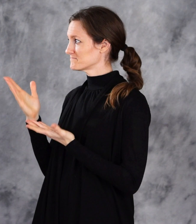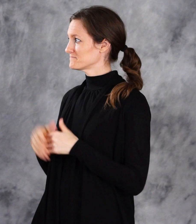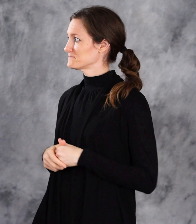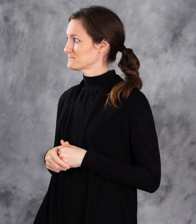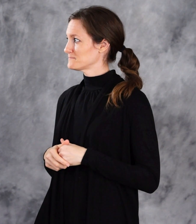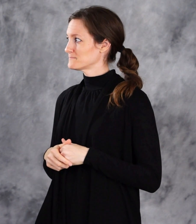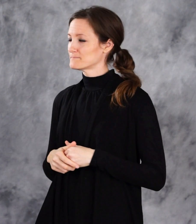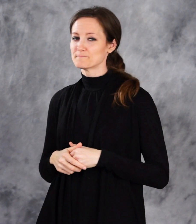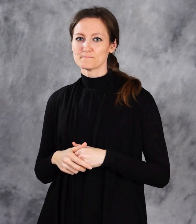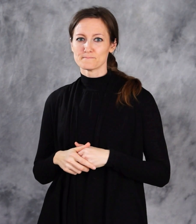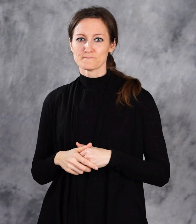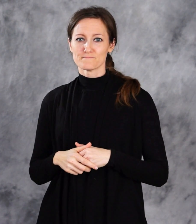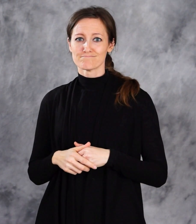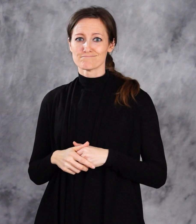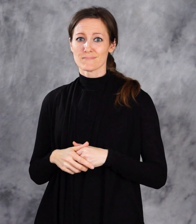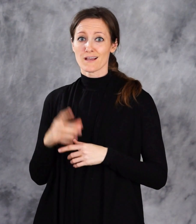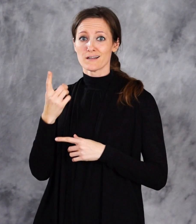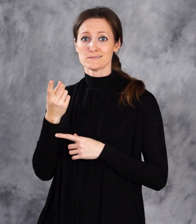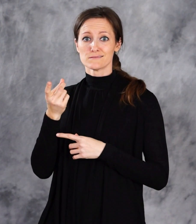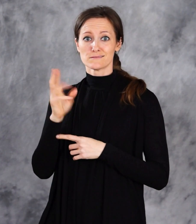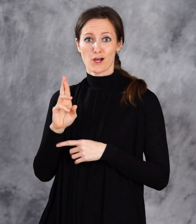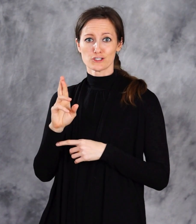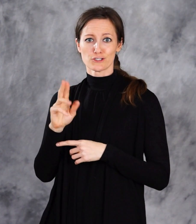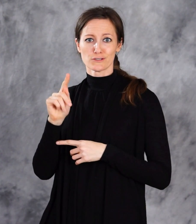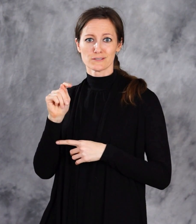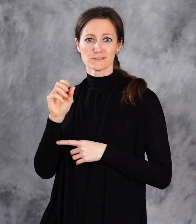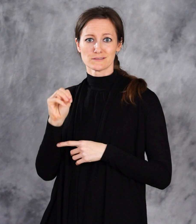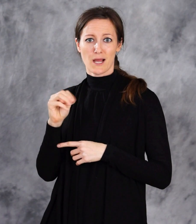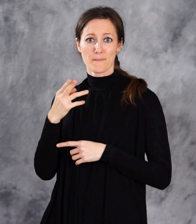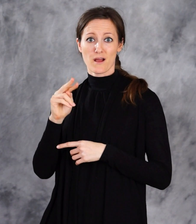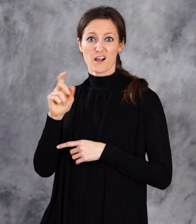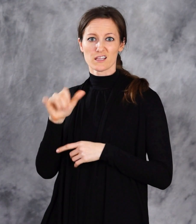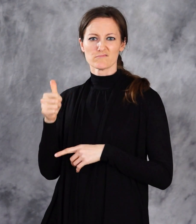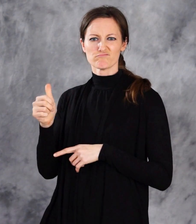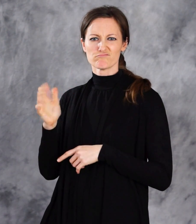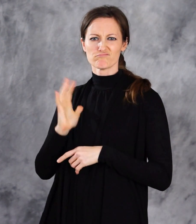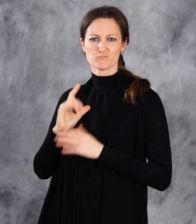Aging and Long Term Care Policy Former Representative Dr. Tom Huntley